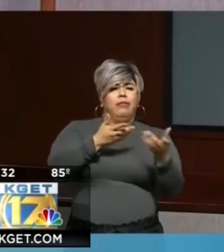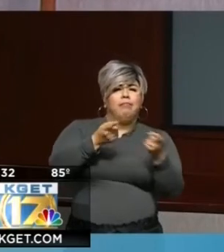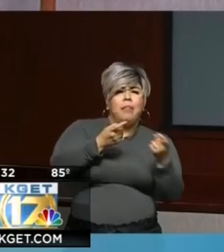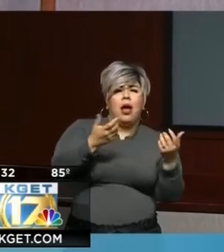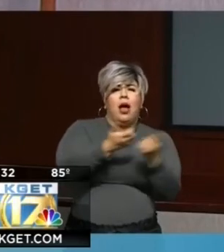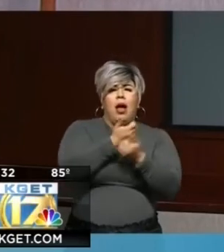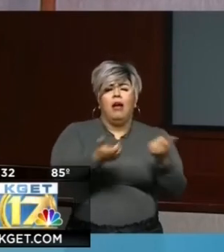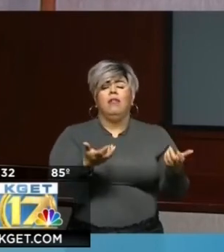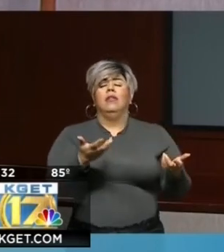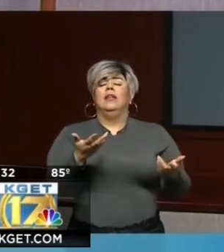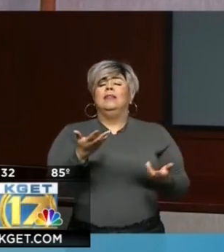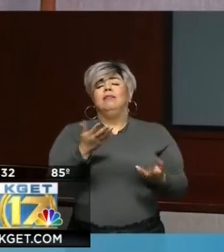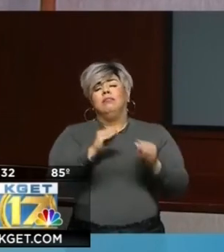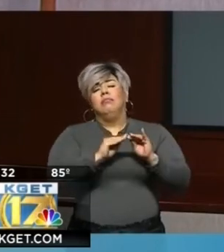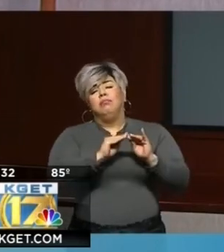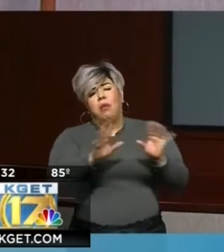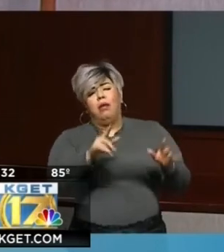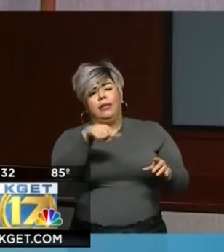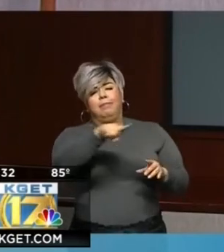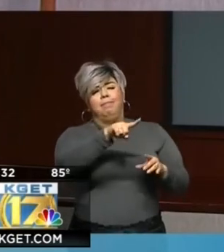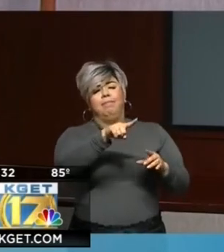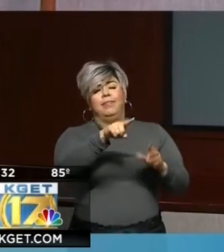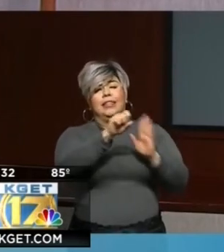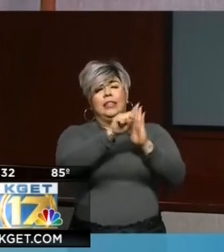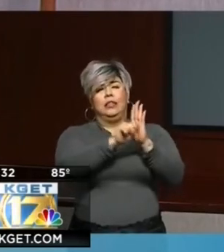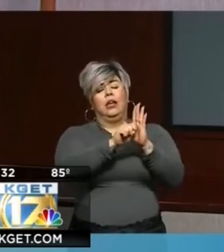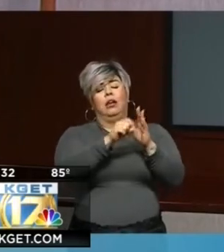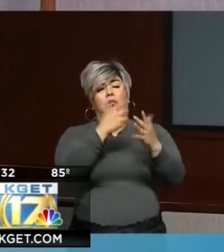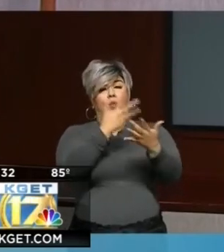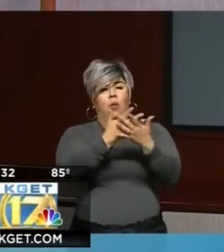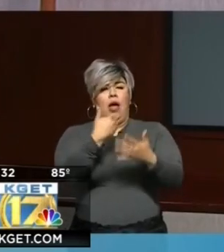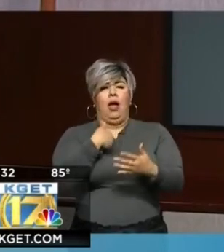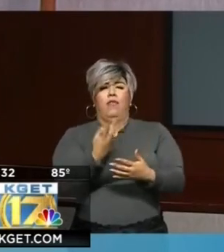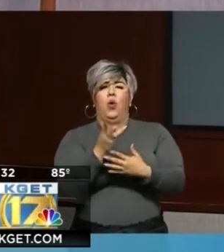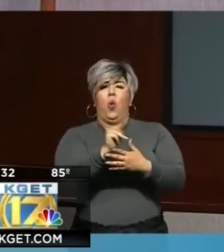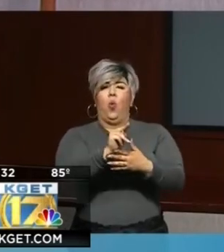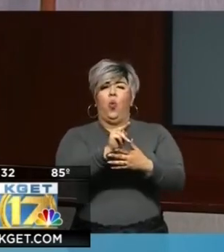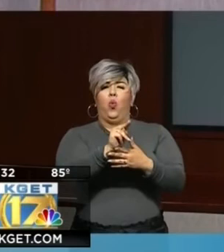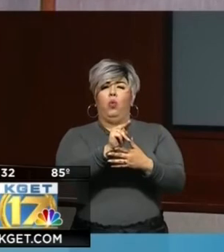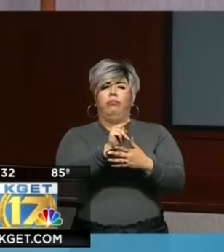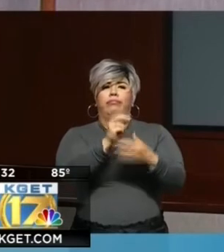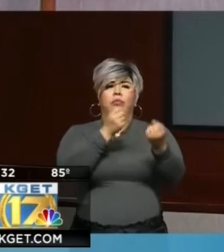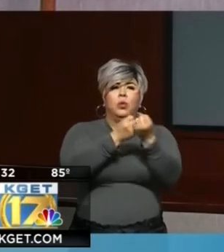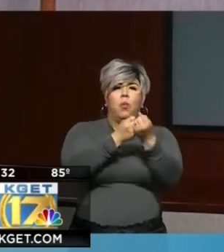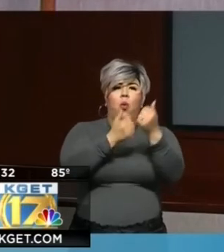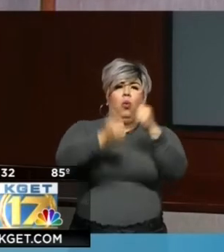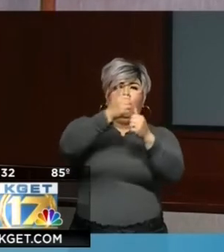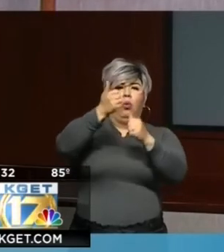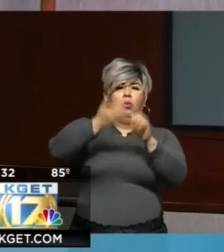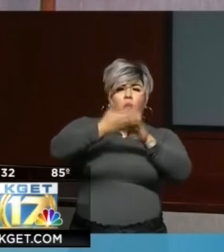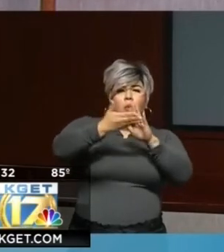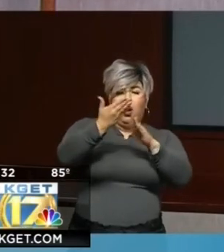GUIDANCE ON TESTING AND HELPED THEM MANAGE WHAT IS GOING ON IN THOSE PRISON FACILITIES. THEY OBVIOUSLY HAVE THEIR OWN